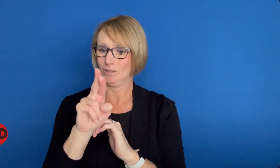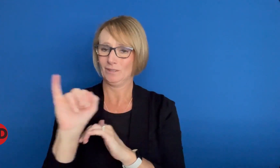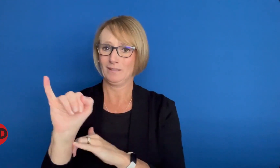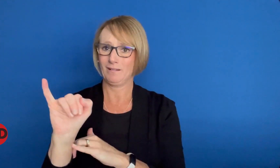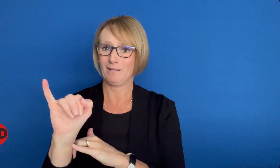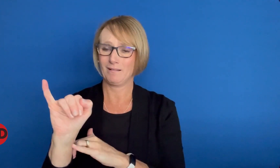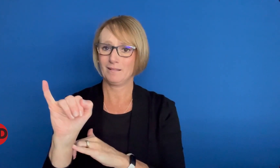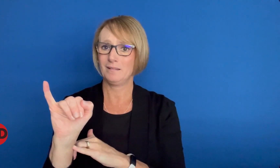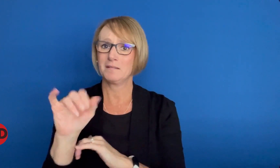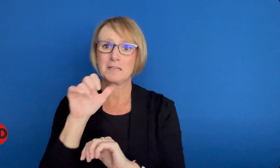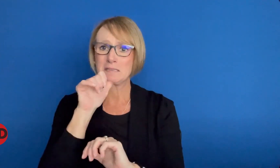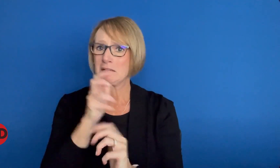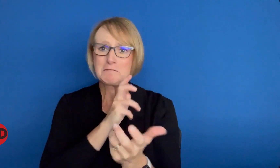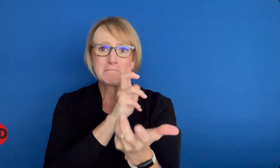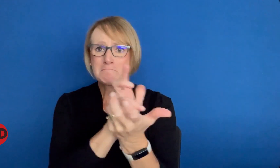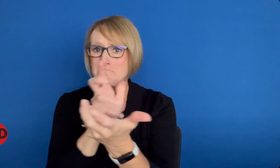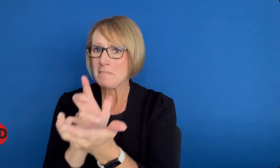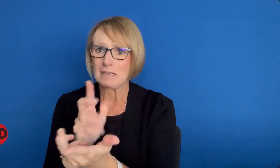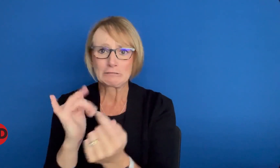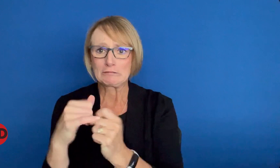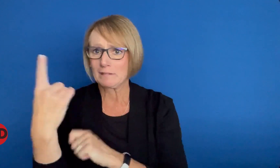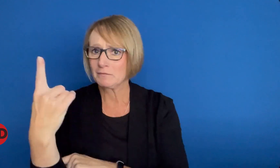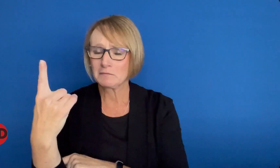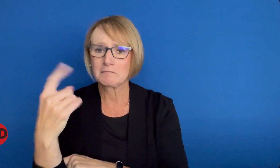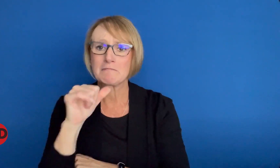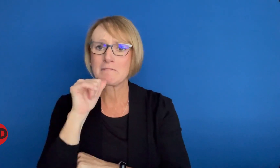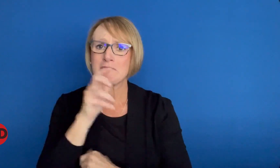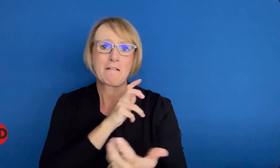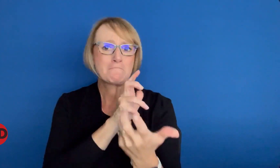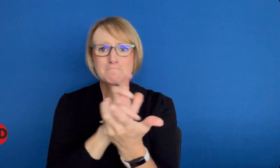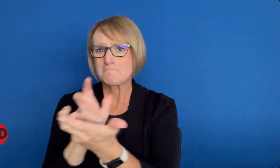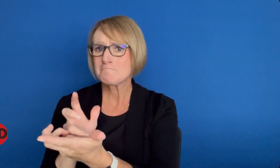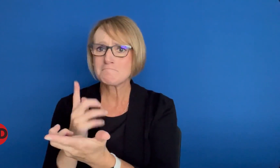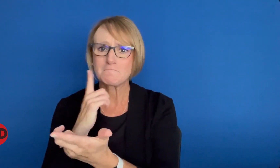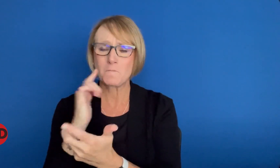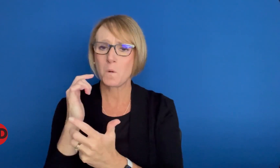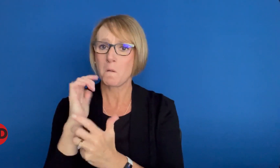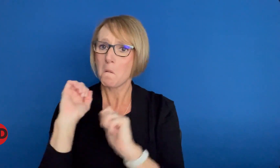interpreting. Individuals who are Deaf and hard of hearing